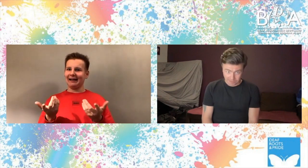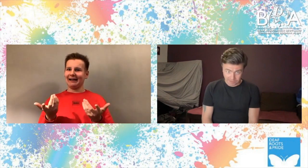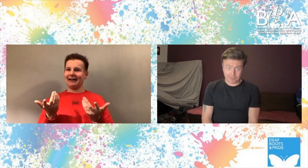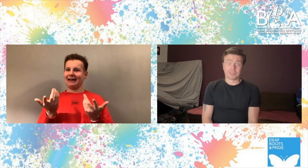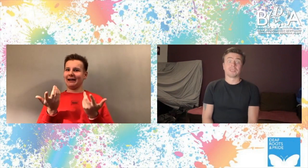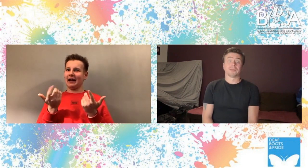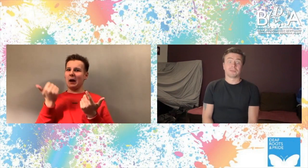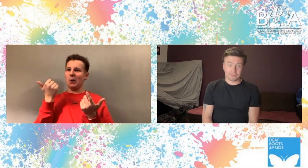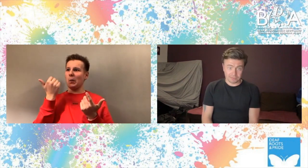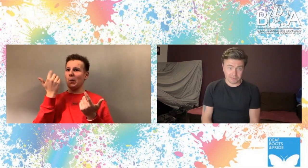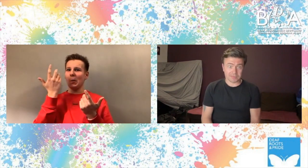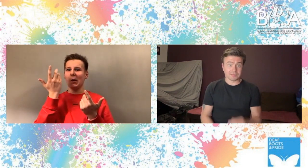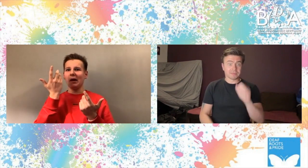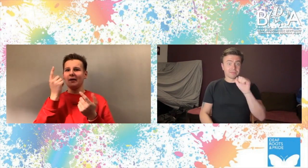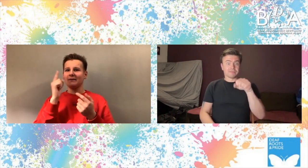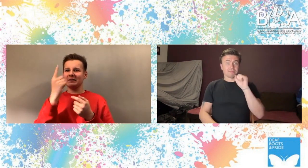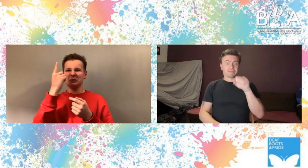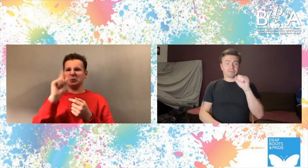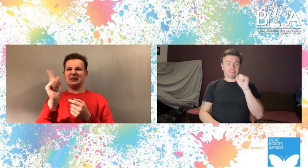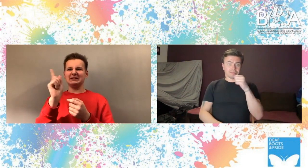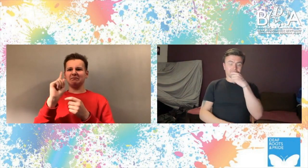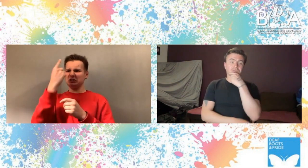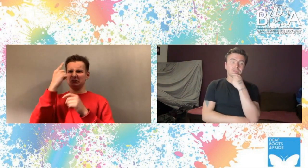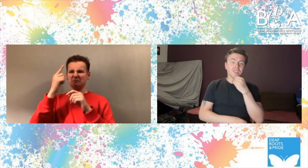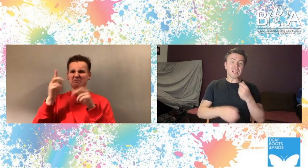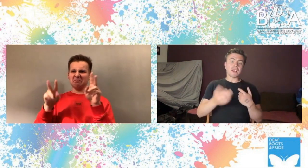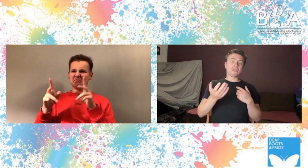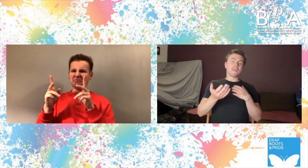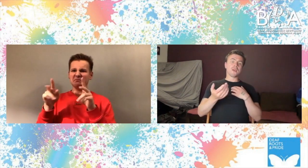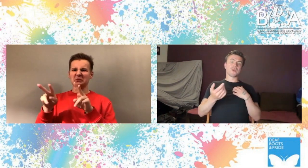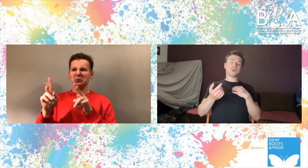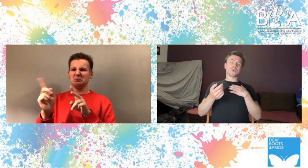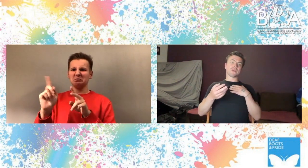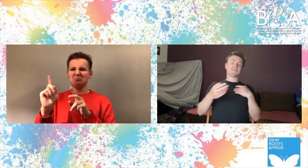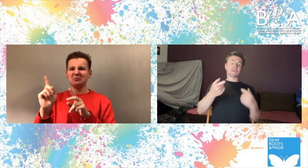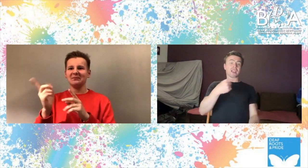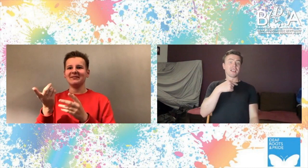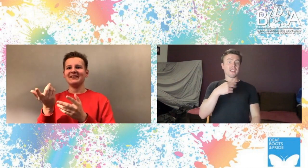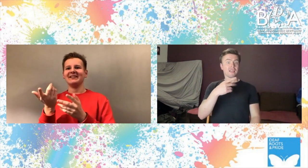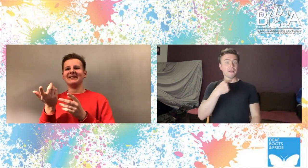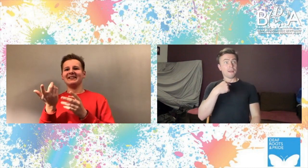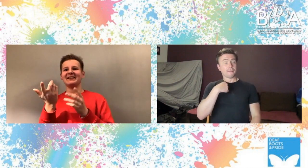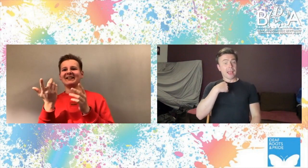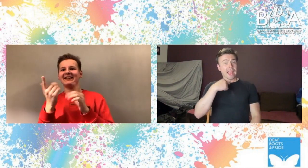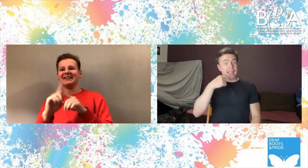day on a set, what was it like?